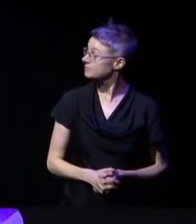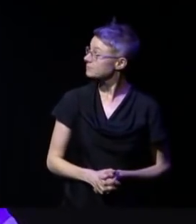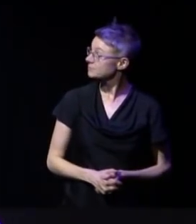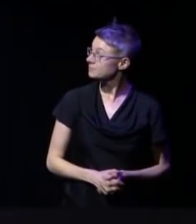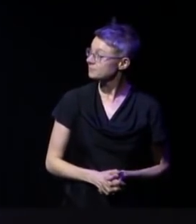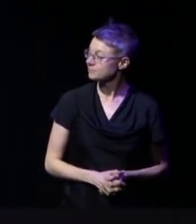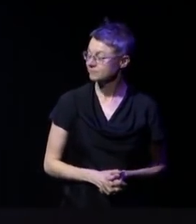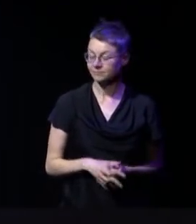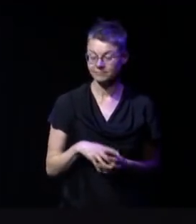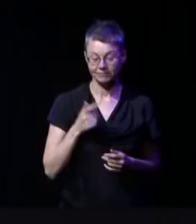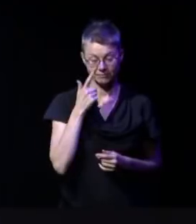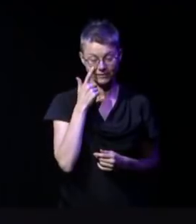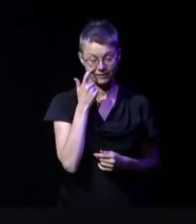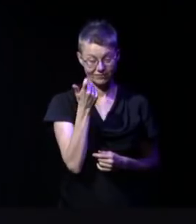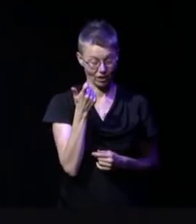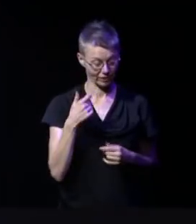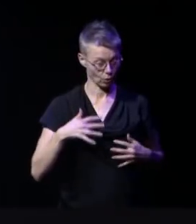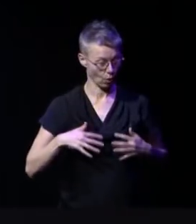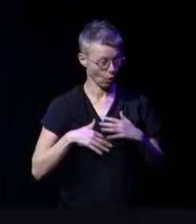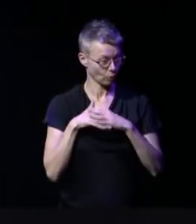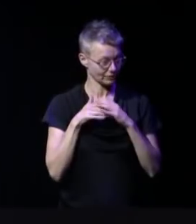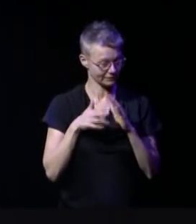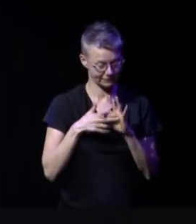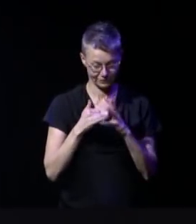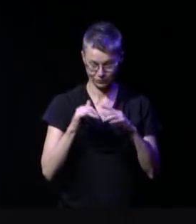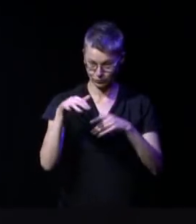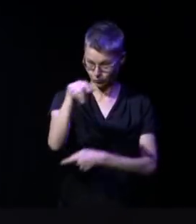Finding Wholeness in the Storm.